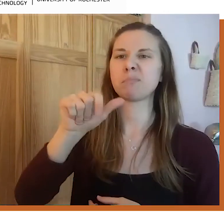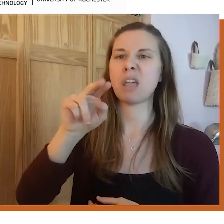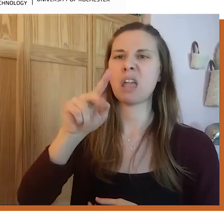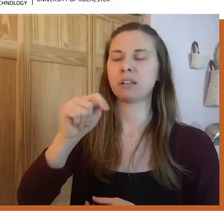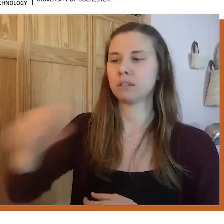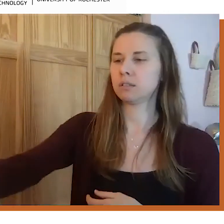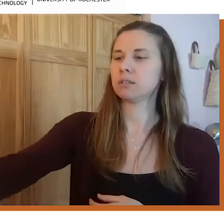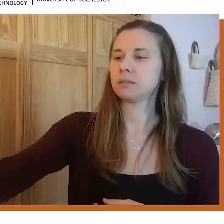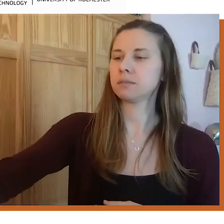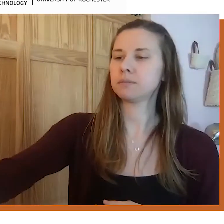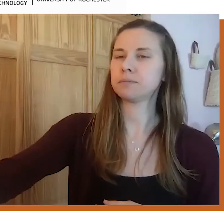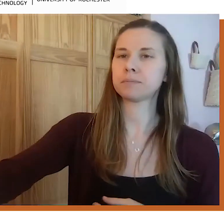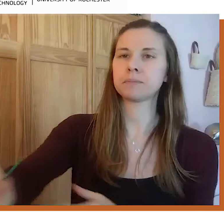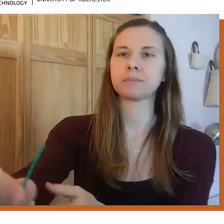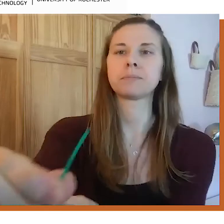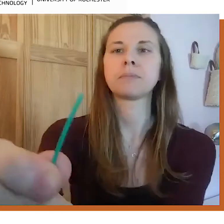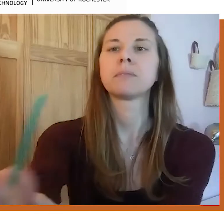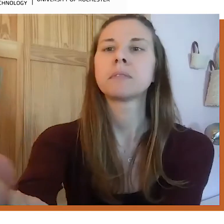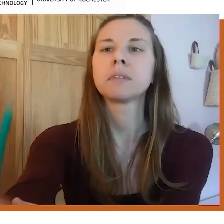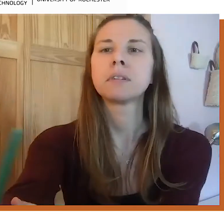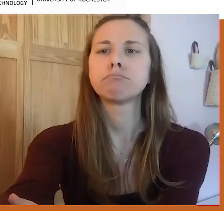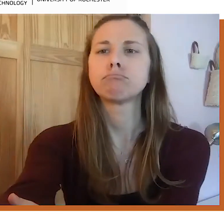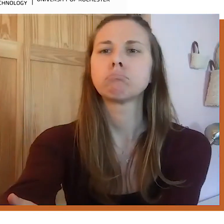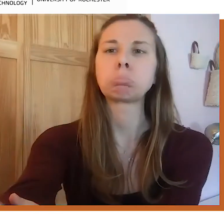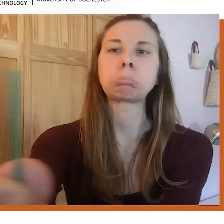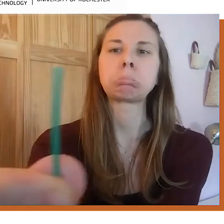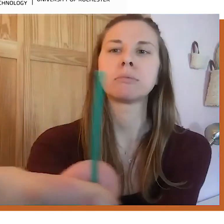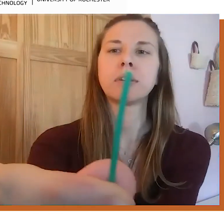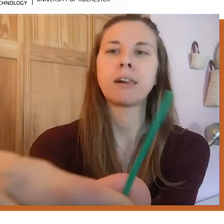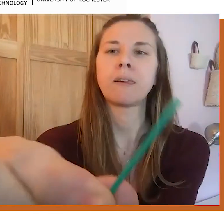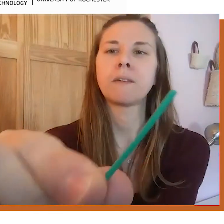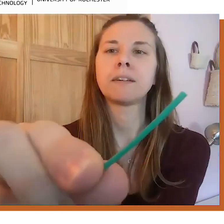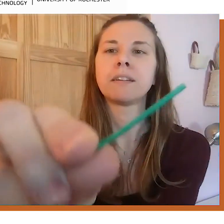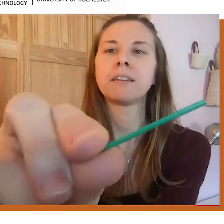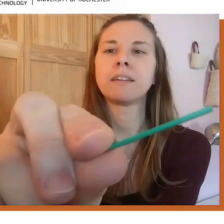and another type is an implant. You can see it here...